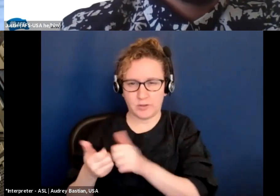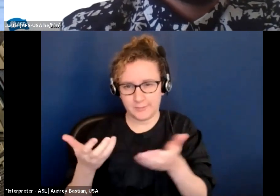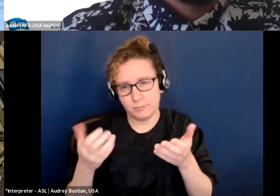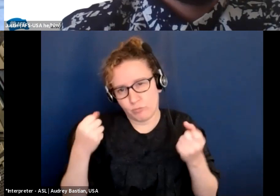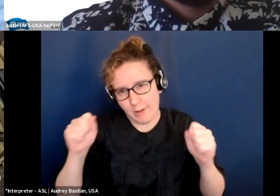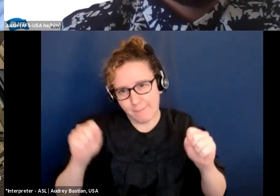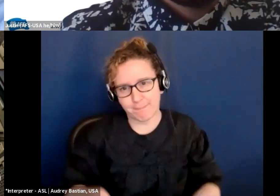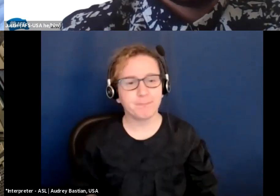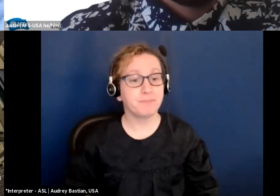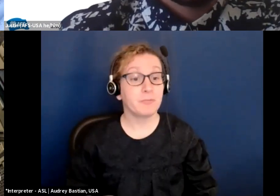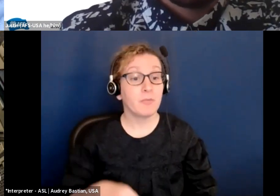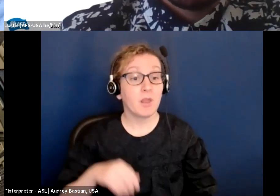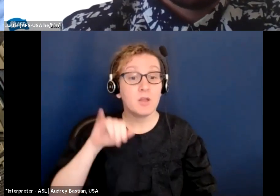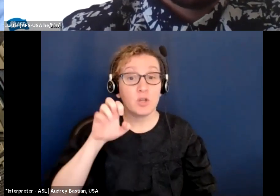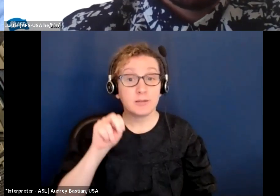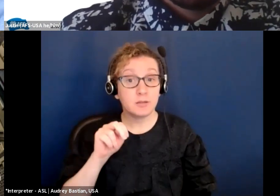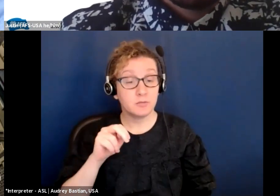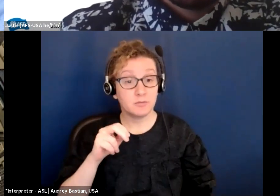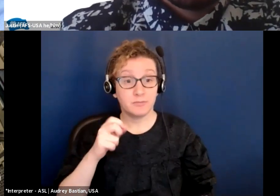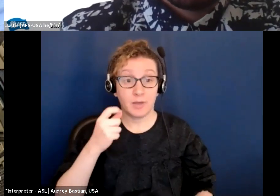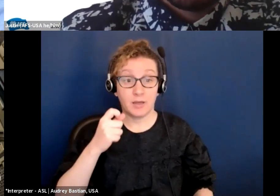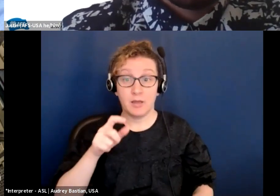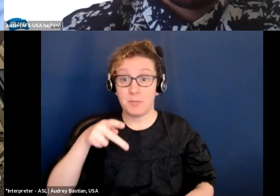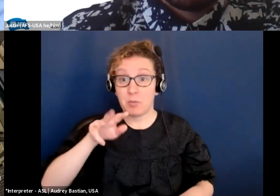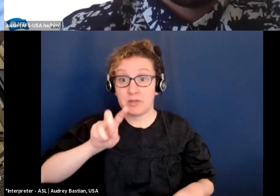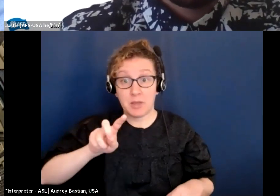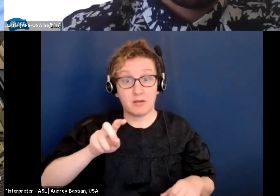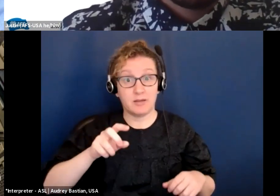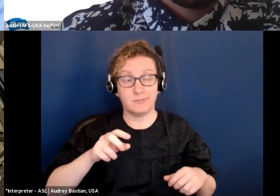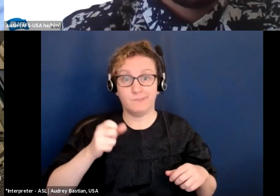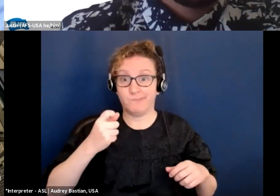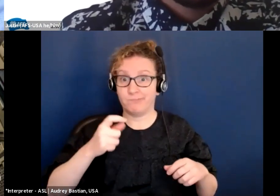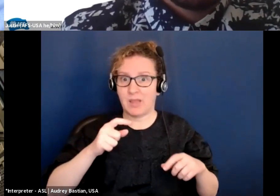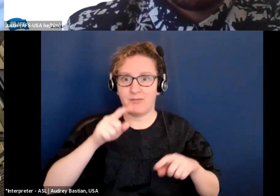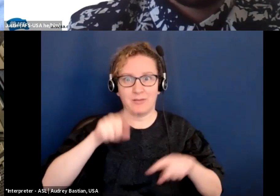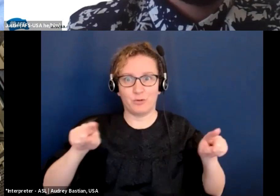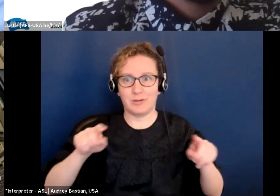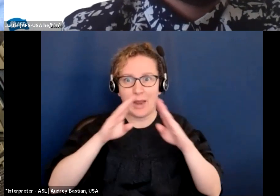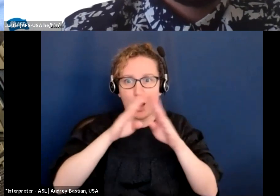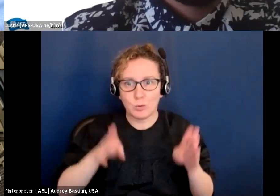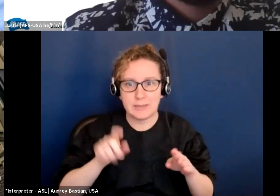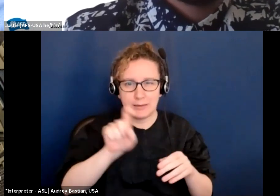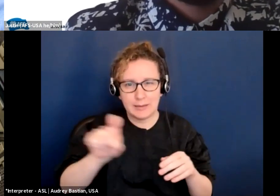given the varying housing situations because sometimes students with disabilities have housing accessibility